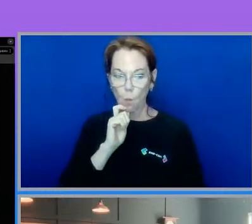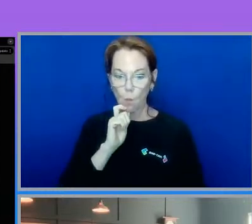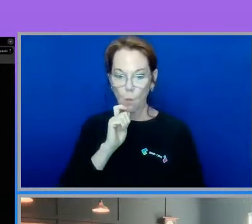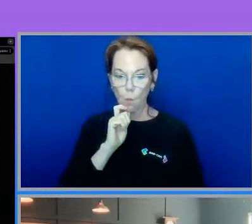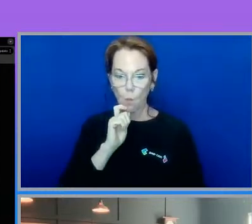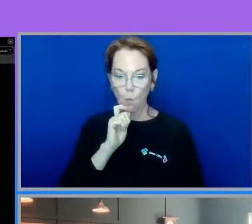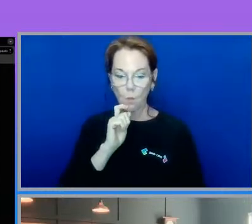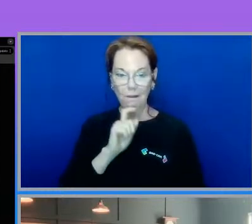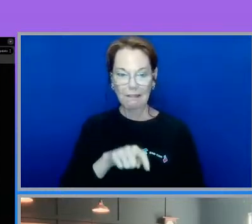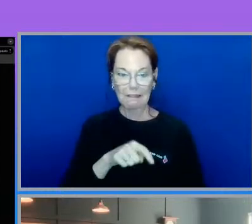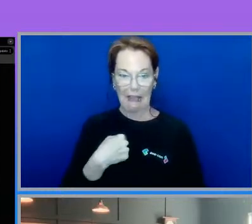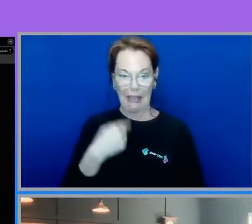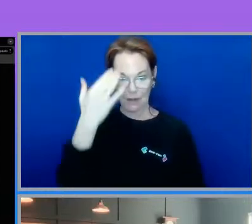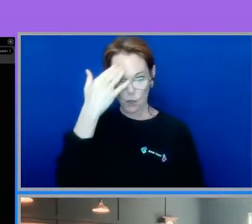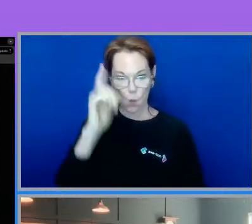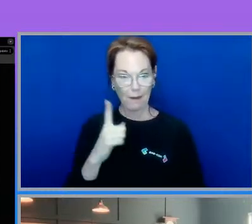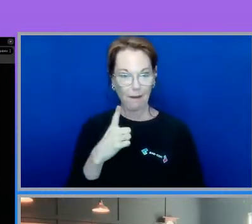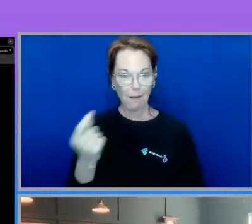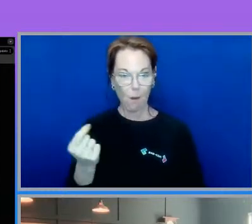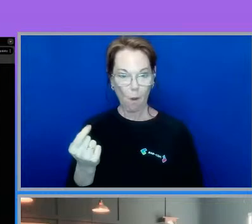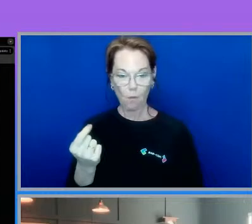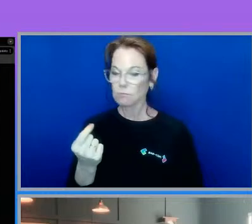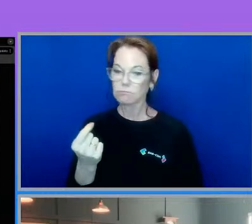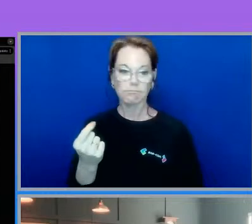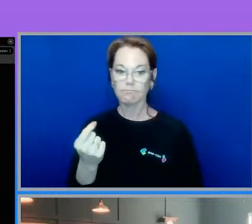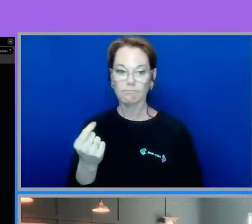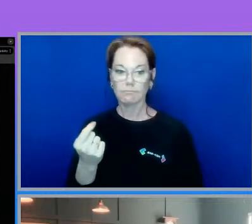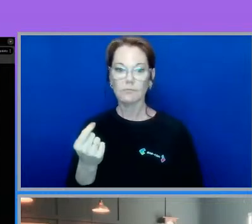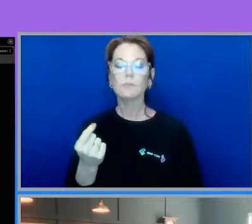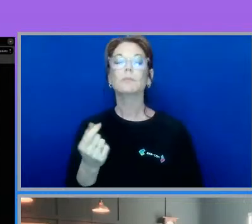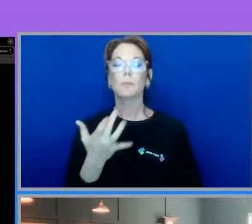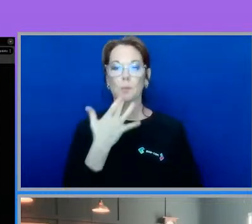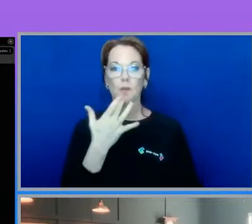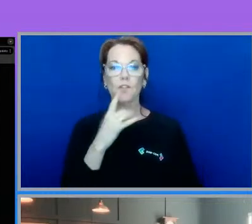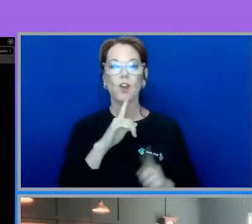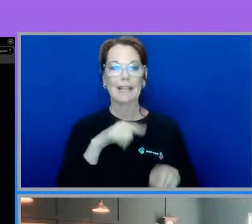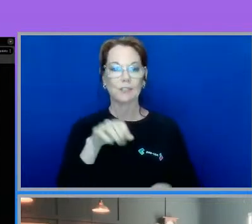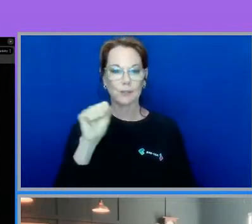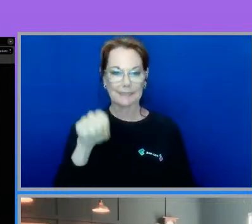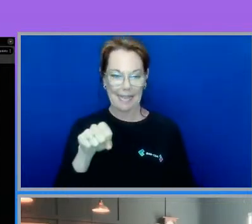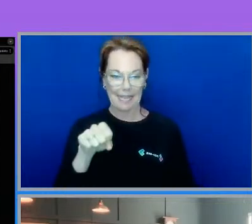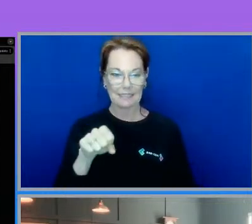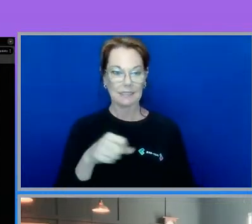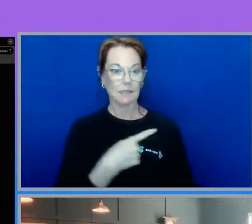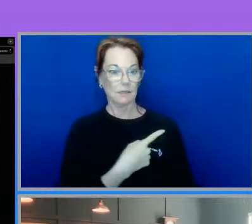The answer is no. Let's make the answer yes. Now I have that link